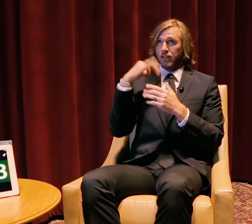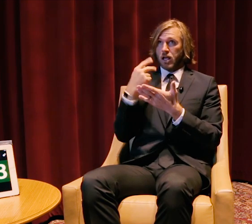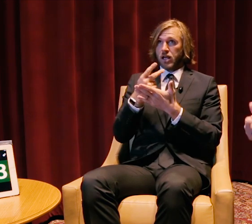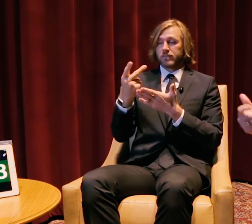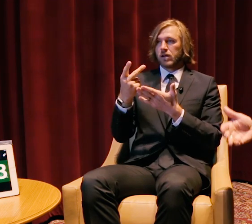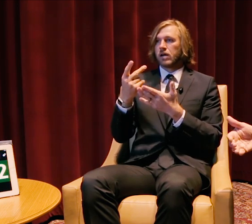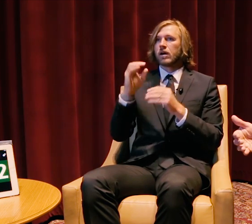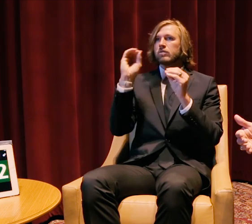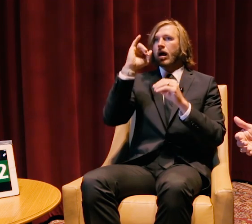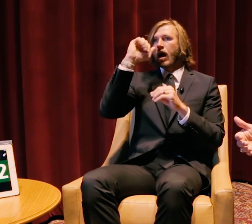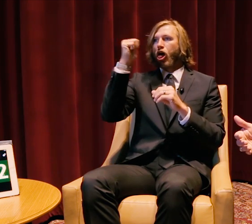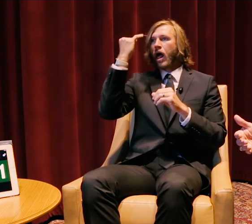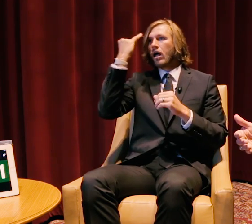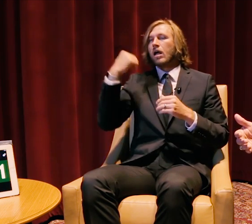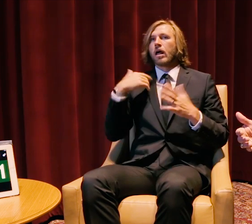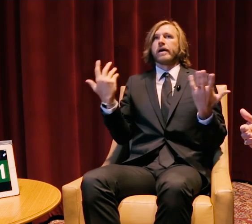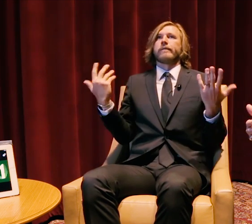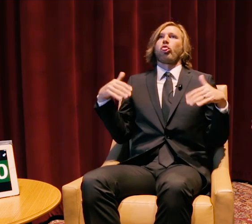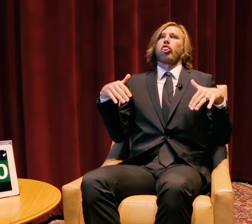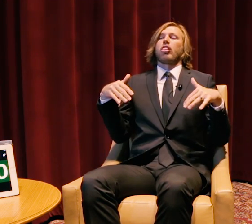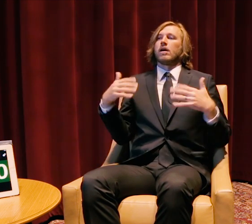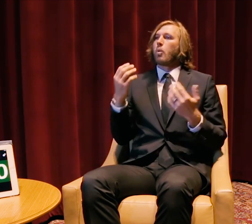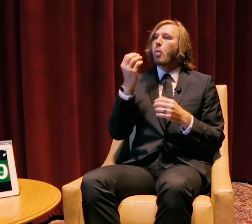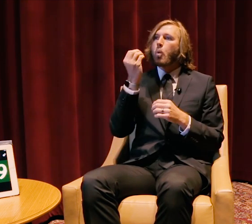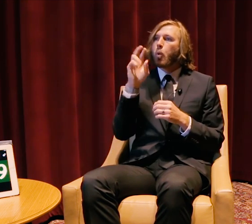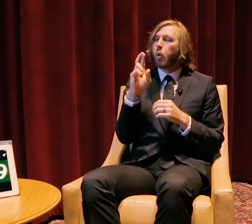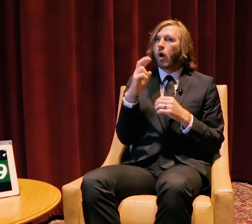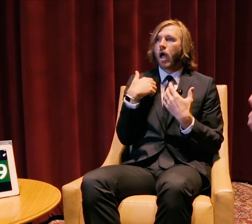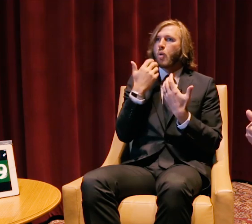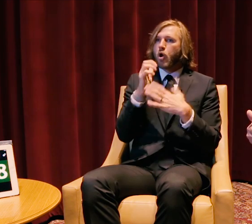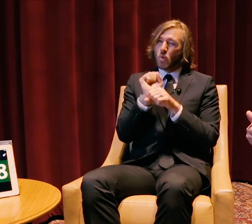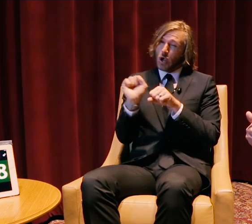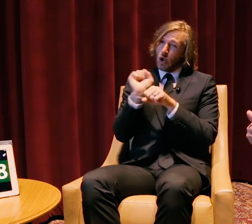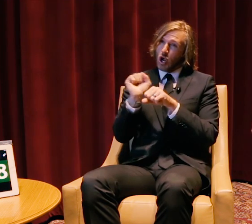I don't have another idea. Or I don't wanna work hard to do this,